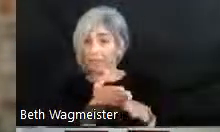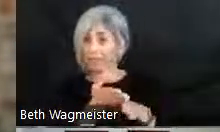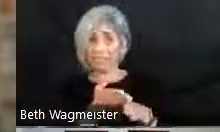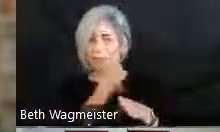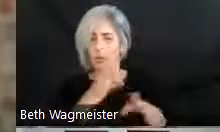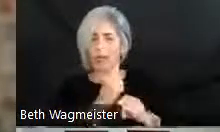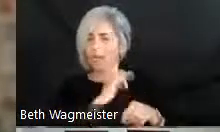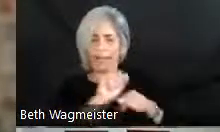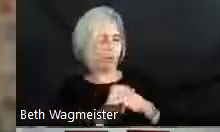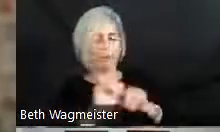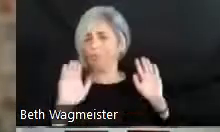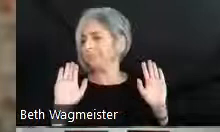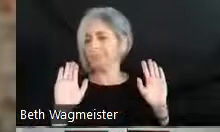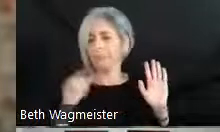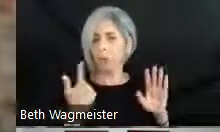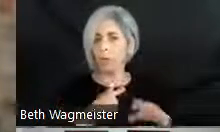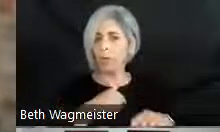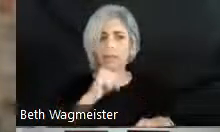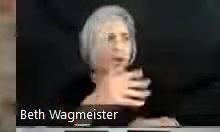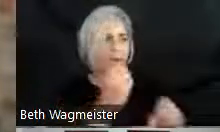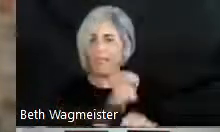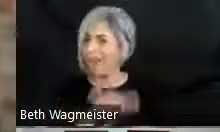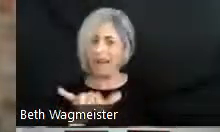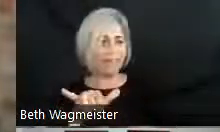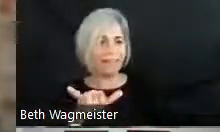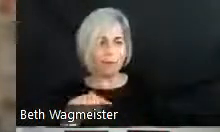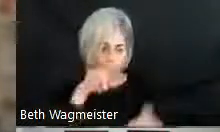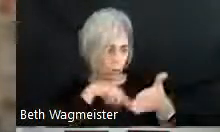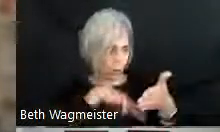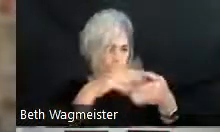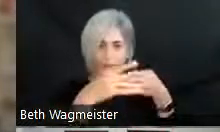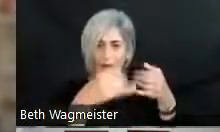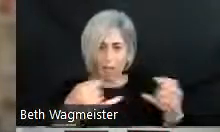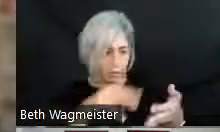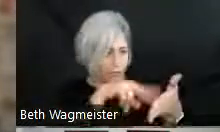as accessibility experts we don't get that. We read the guidelines. We read more articles